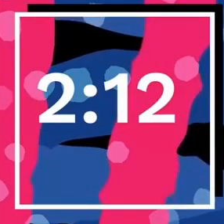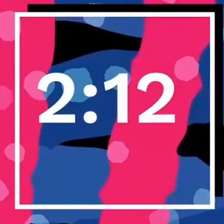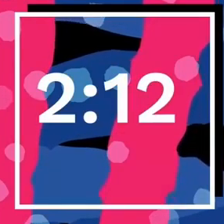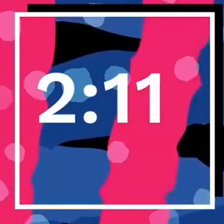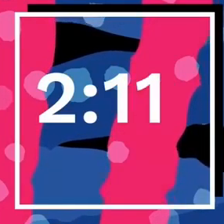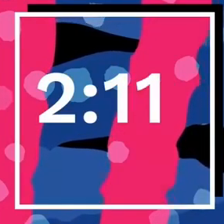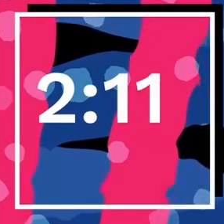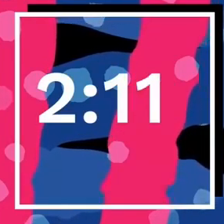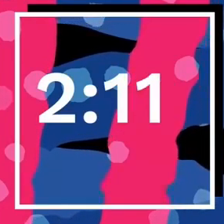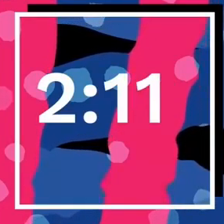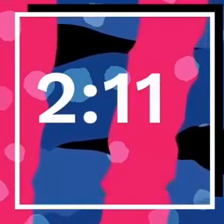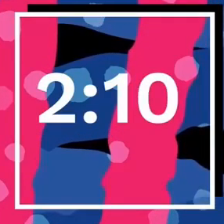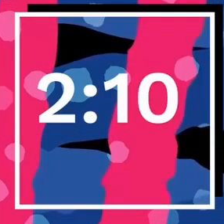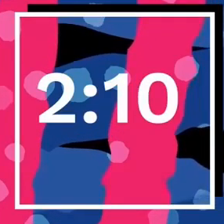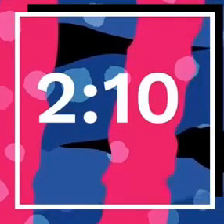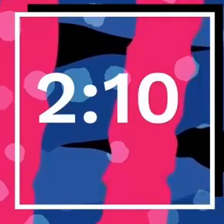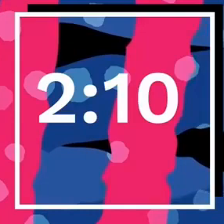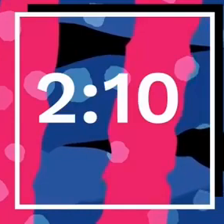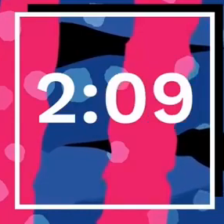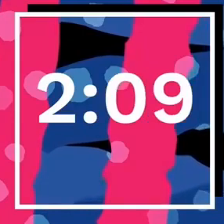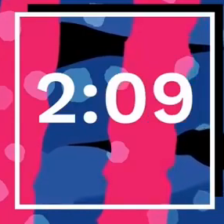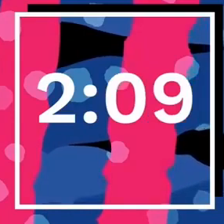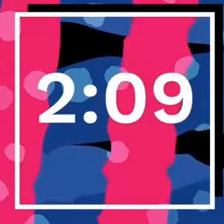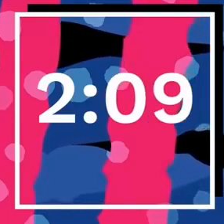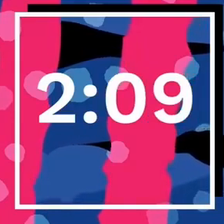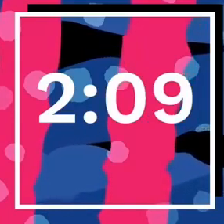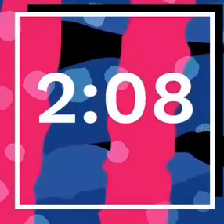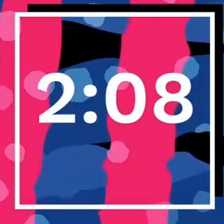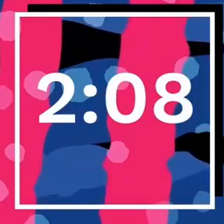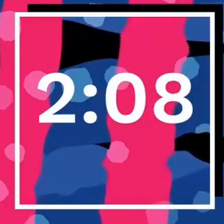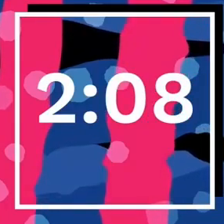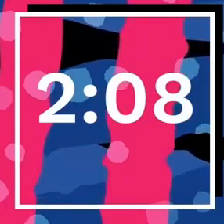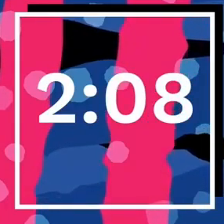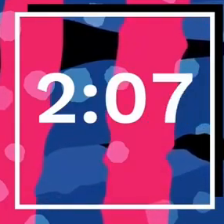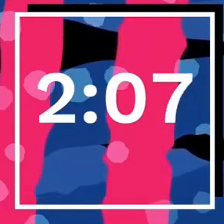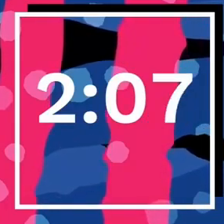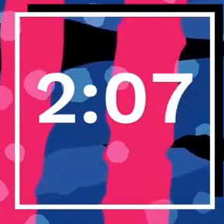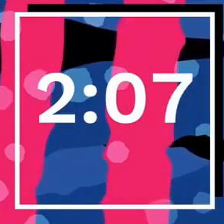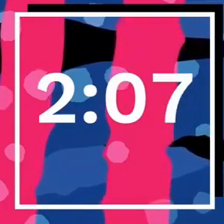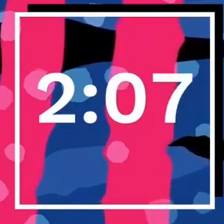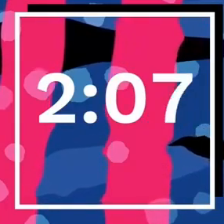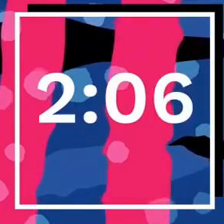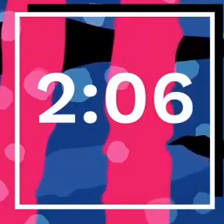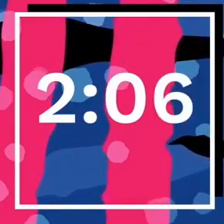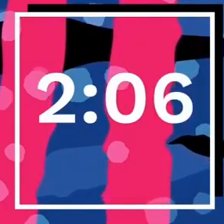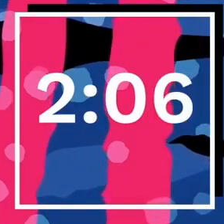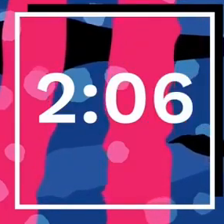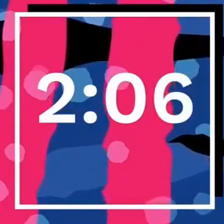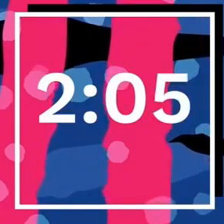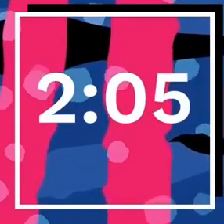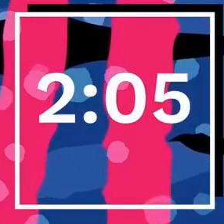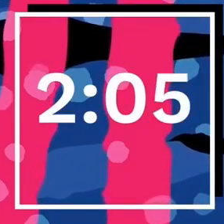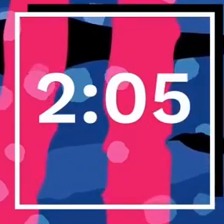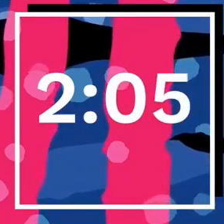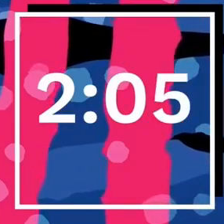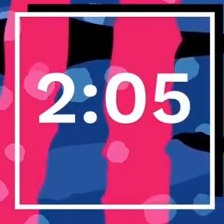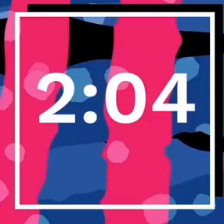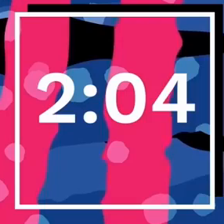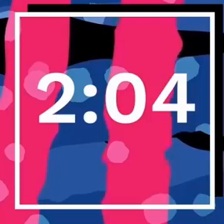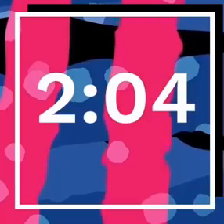FAMILY THAT IS STRUGGLING TO